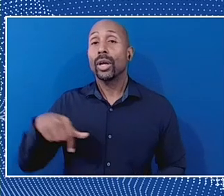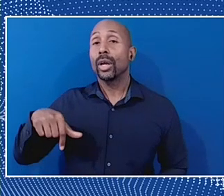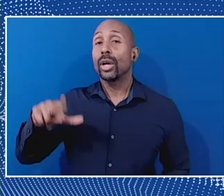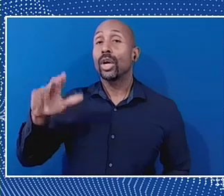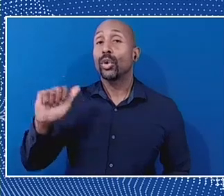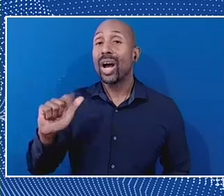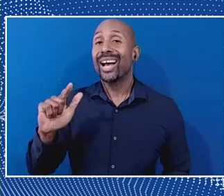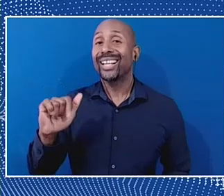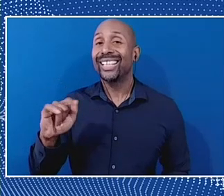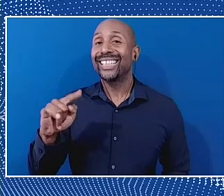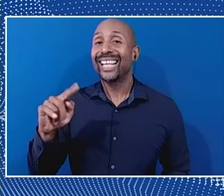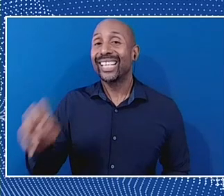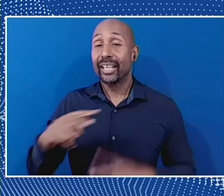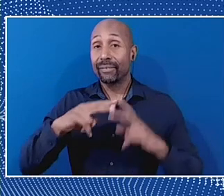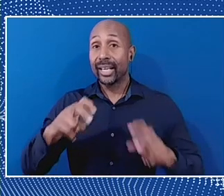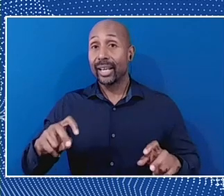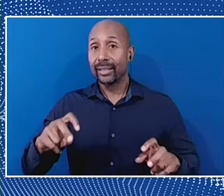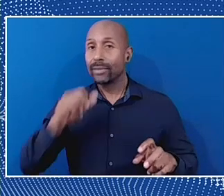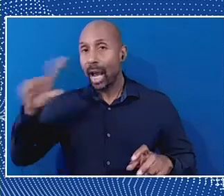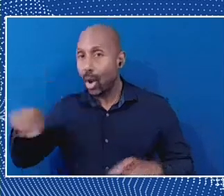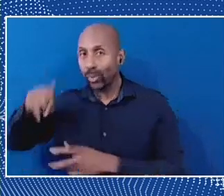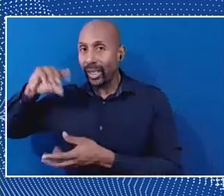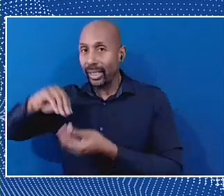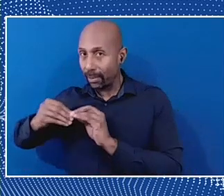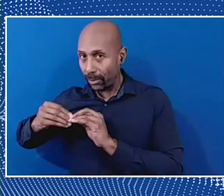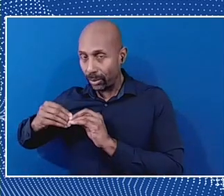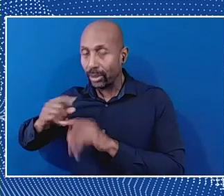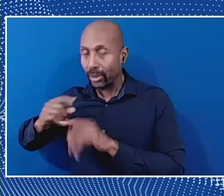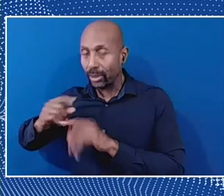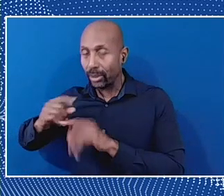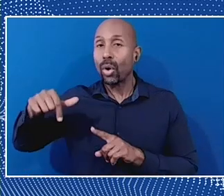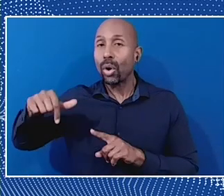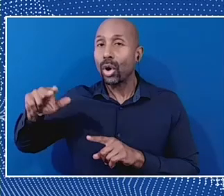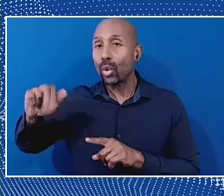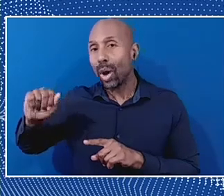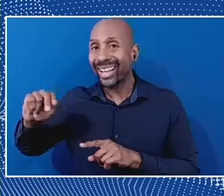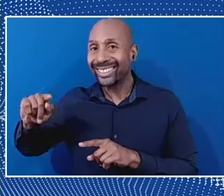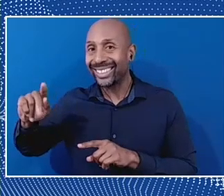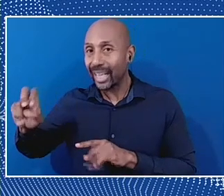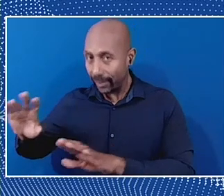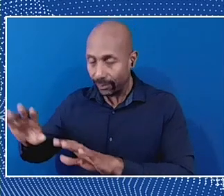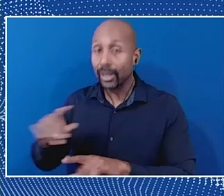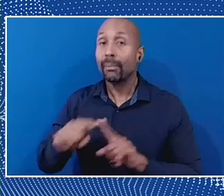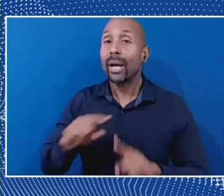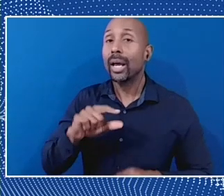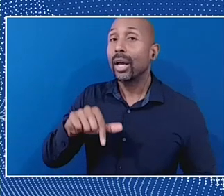which I mean somebody who is experiencing several different types of hardship